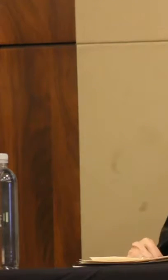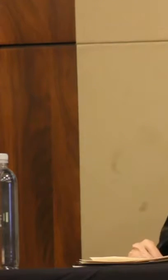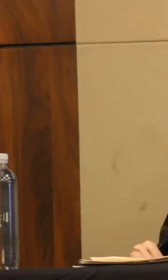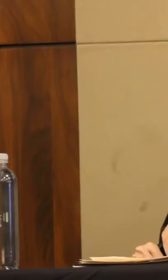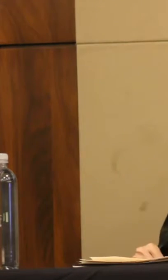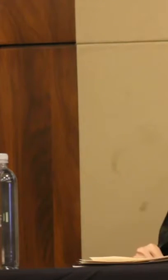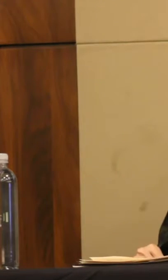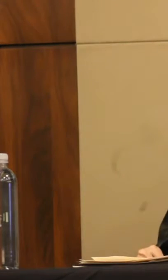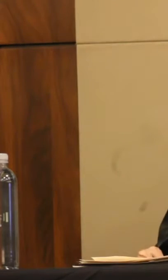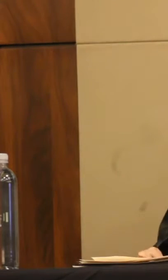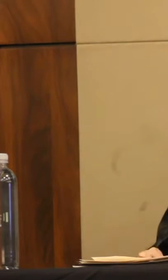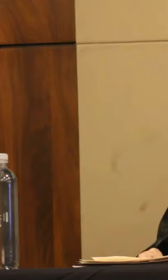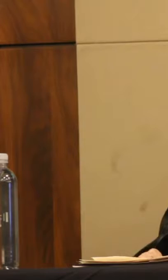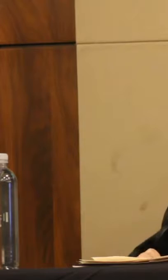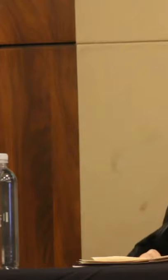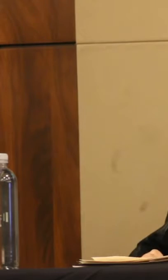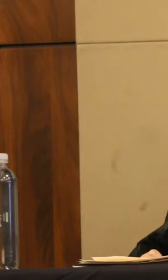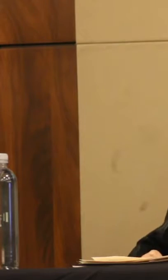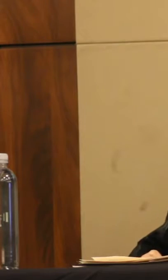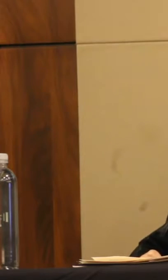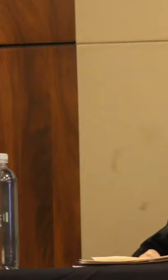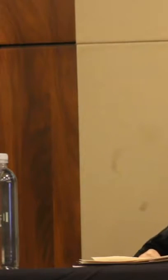education for the presidential task force employment of adults with disabilities.